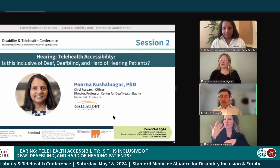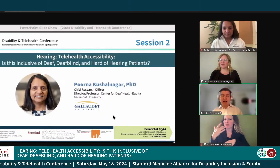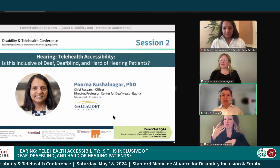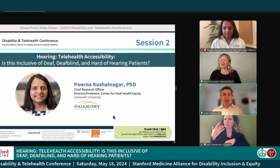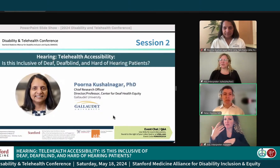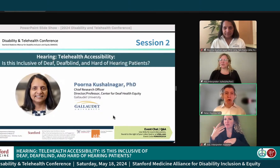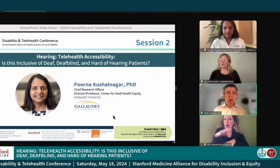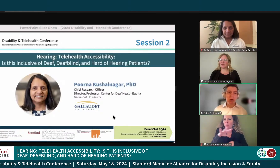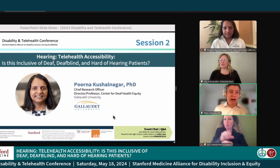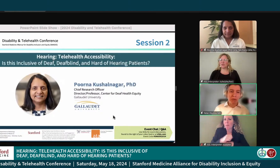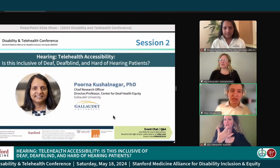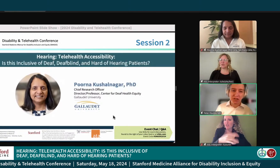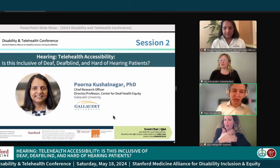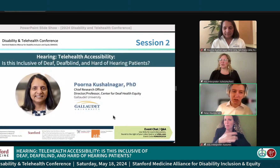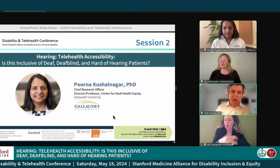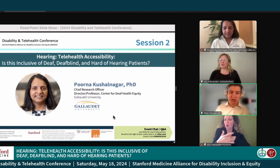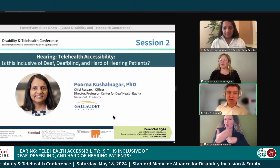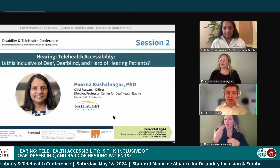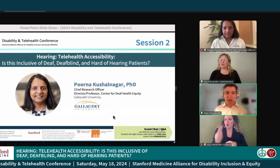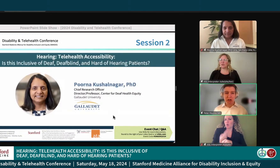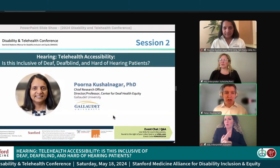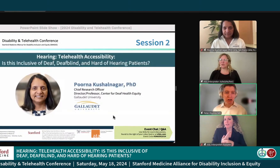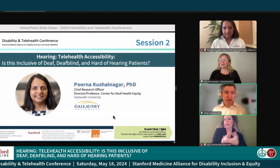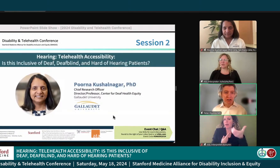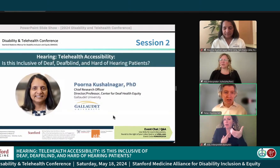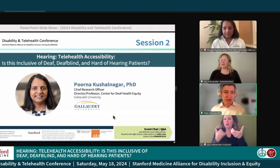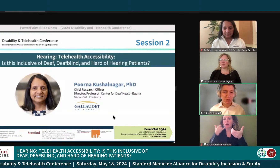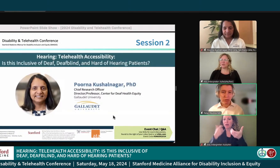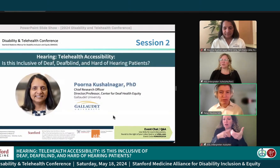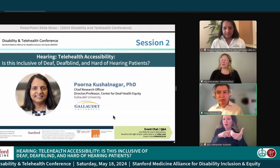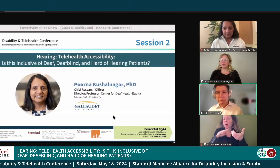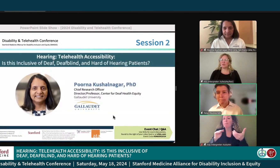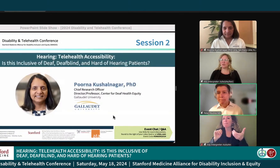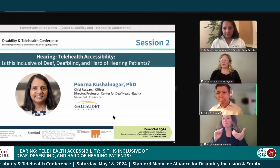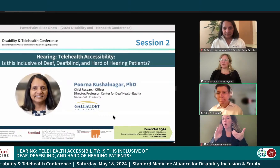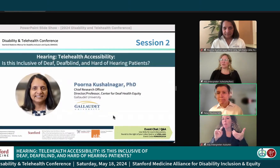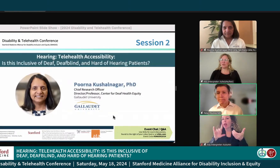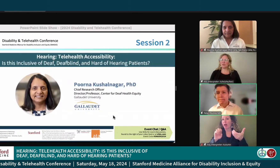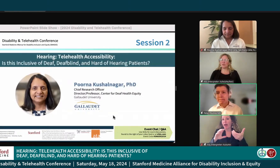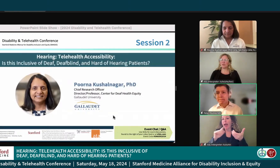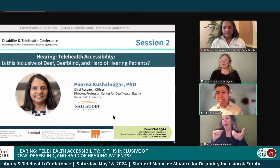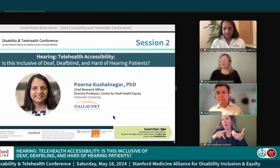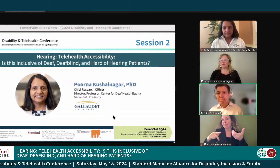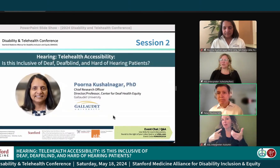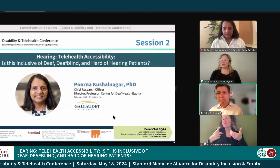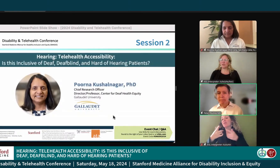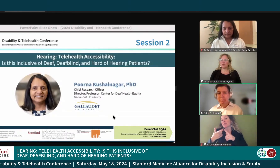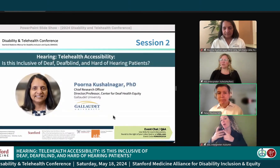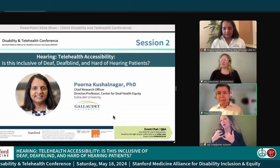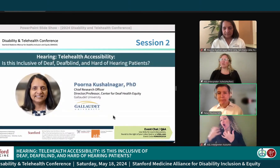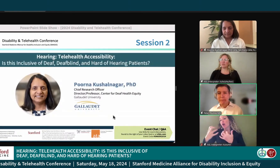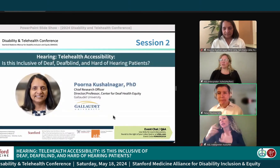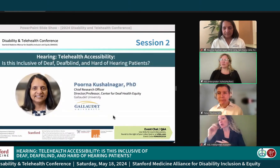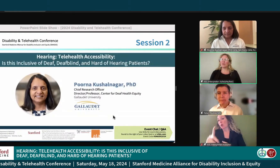telehealth mobile apps, this is a question from our audience.